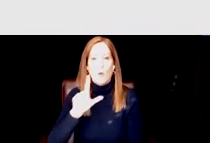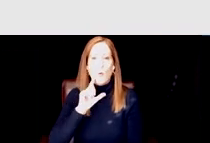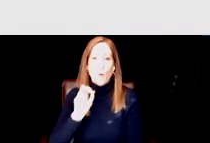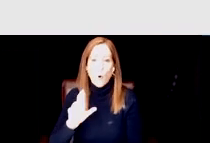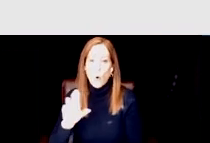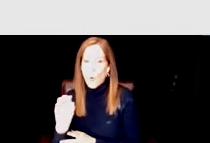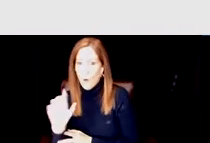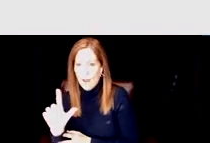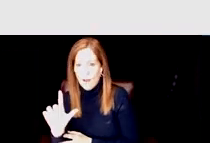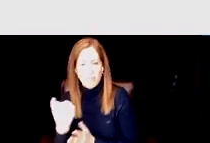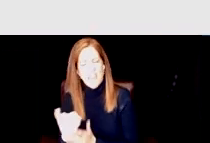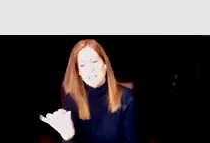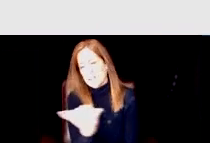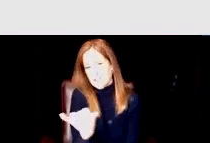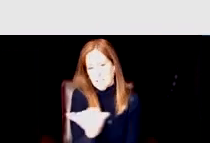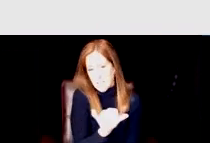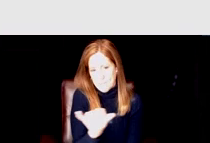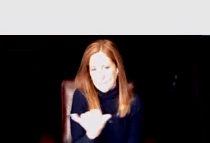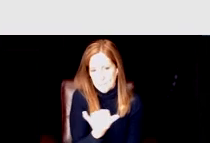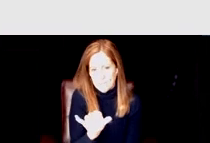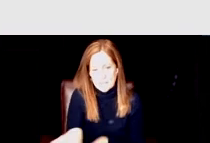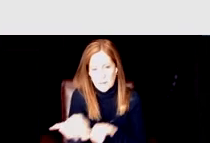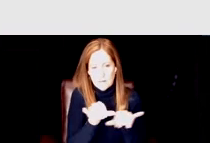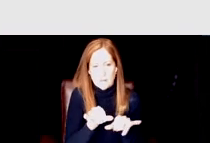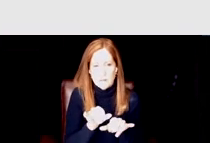and that's the same standard applies.